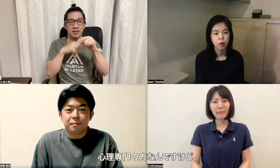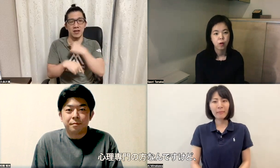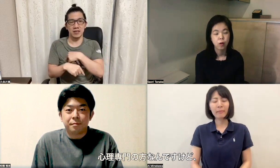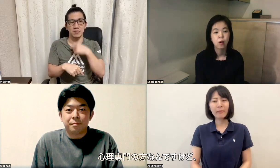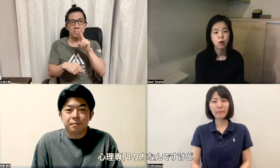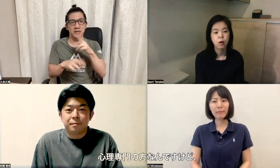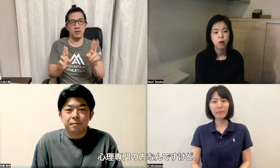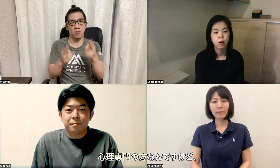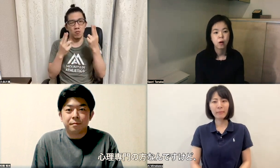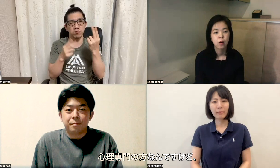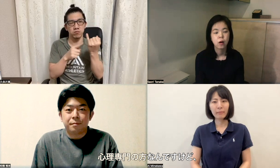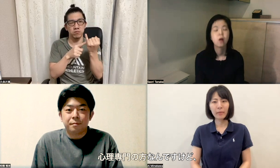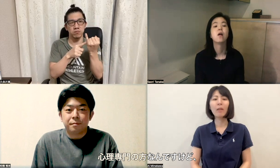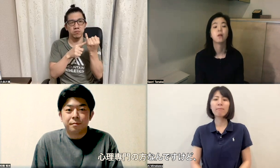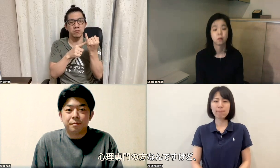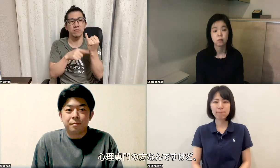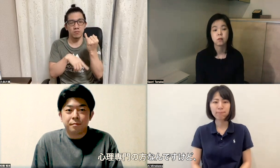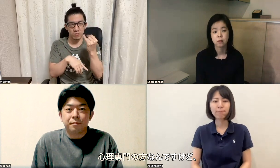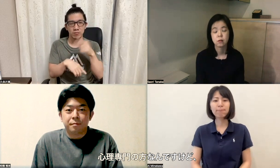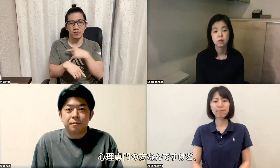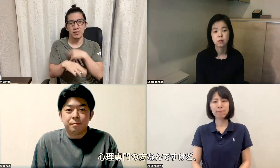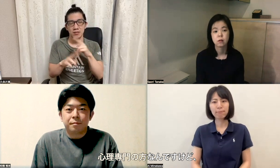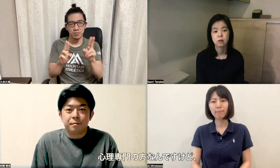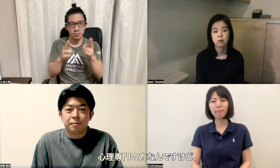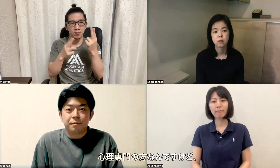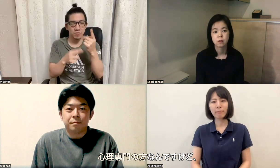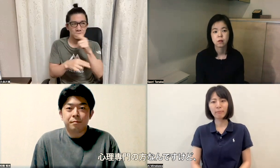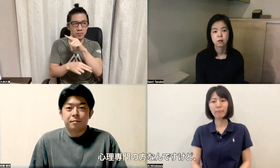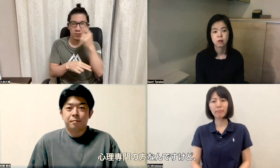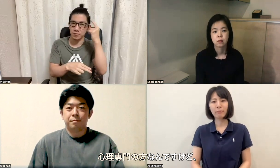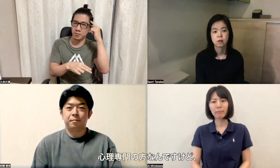who was an expert in psychology especially for infants and toddlers